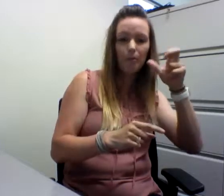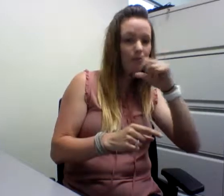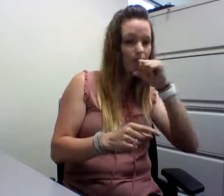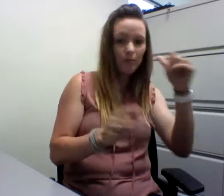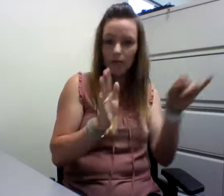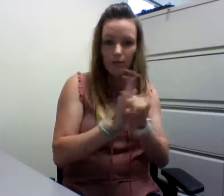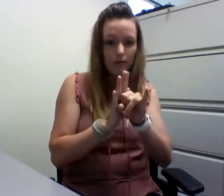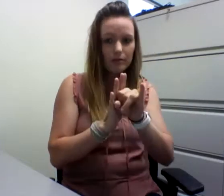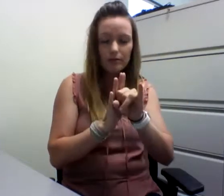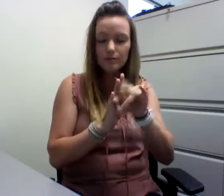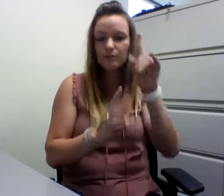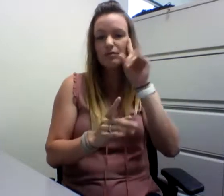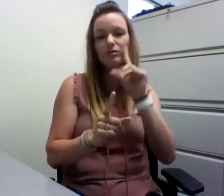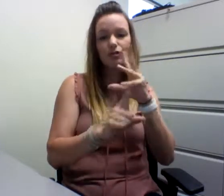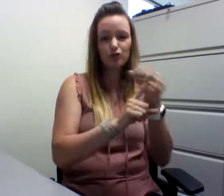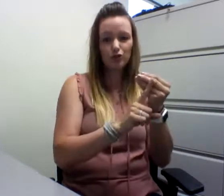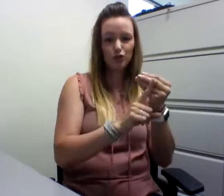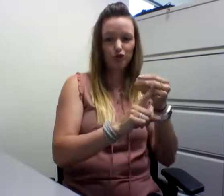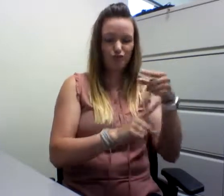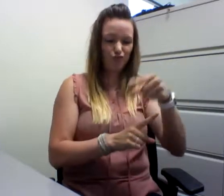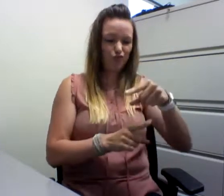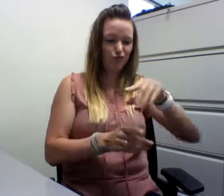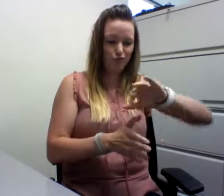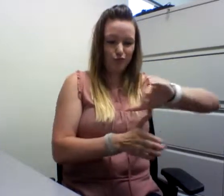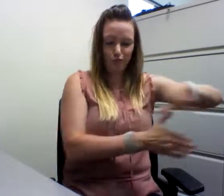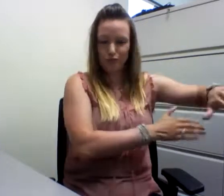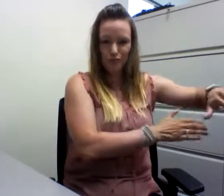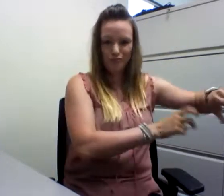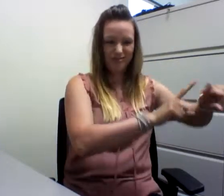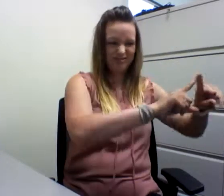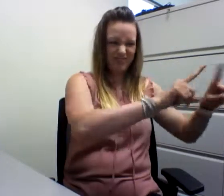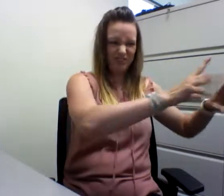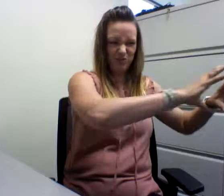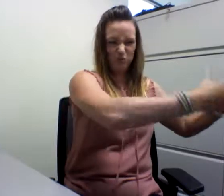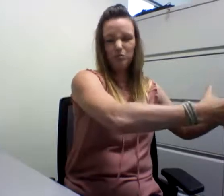they do not identify with Deaf culture